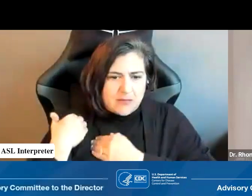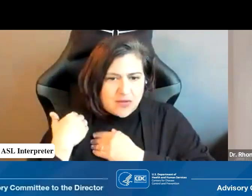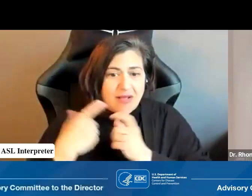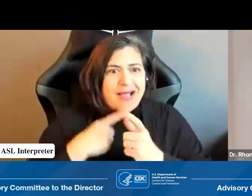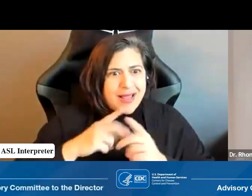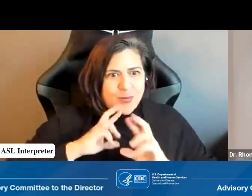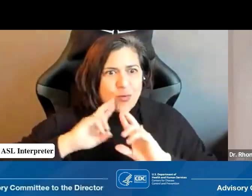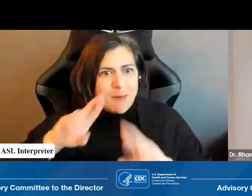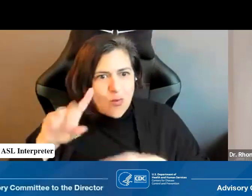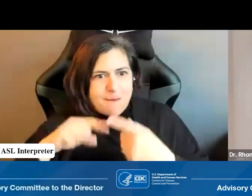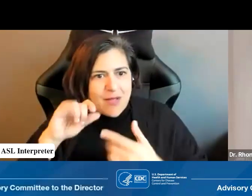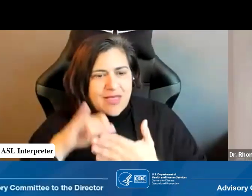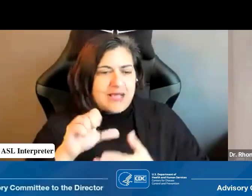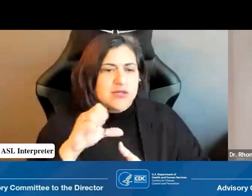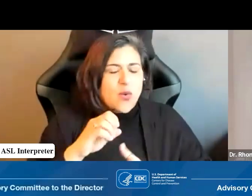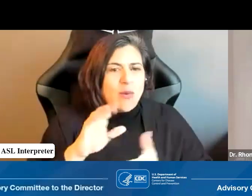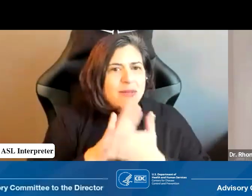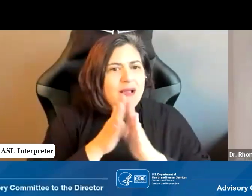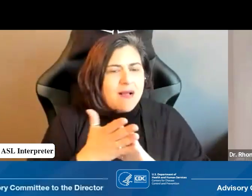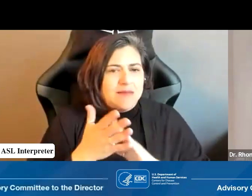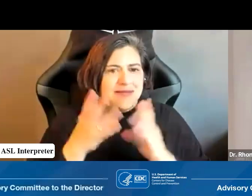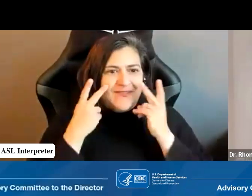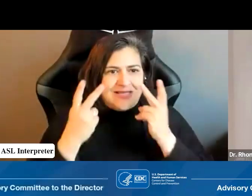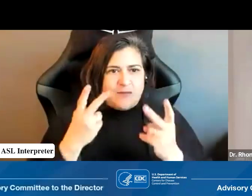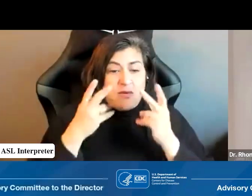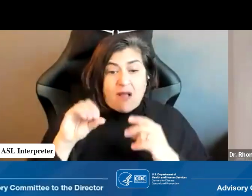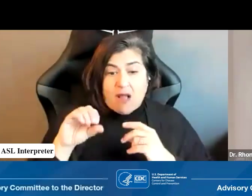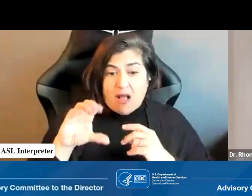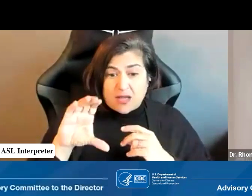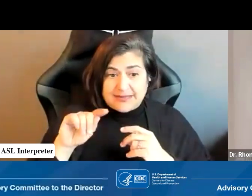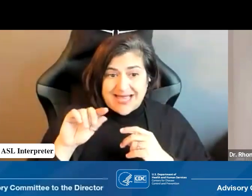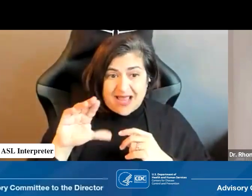And Octavio, I think, said something about being Mandy and more,